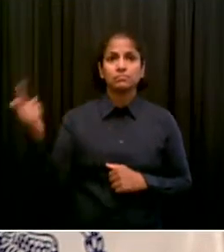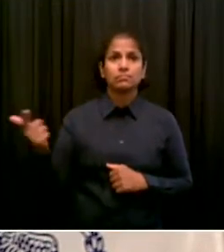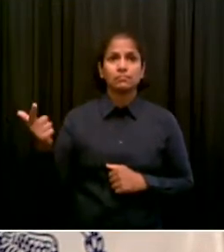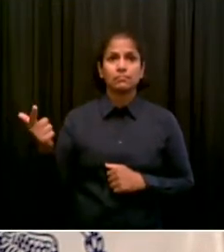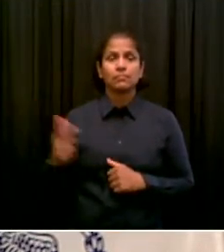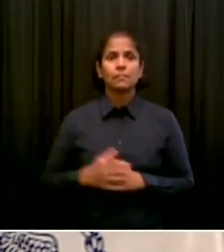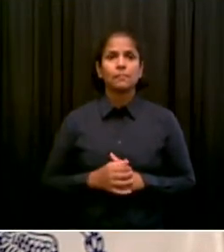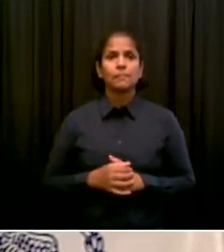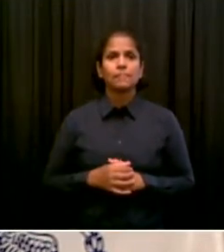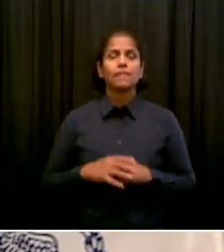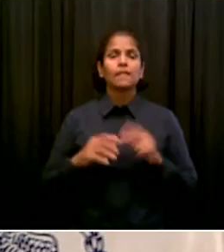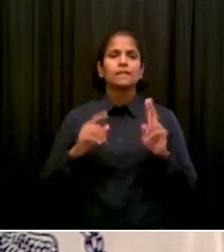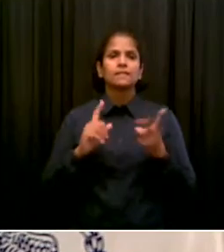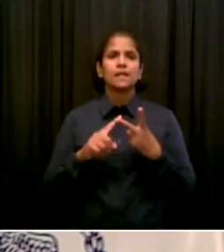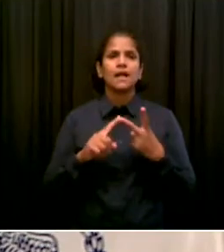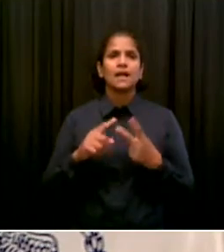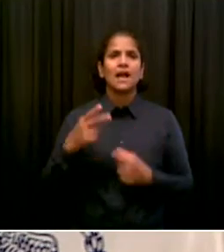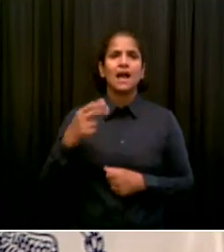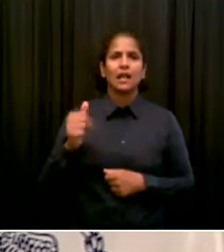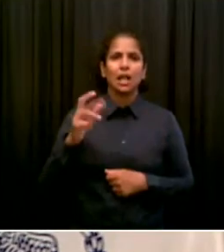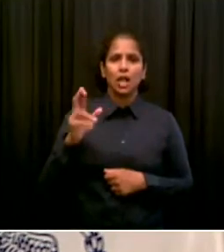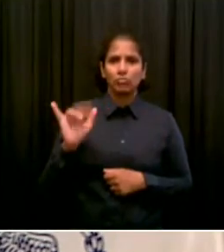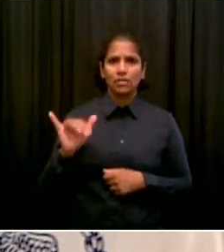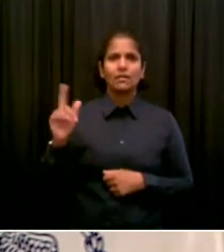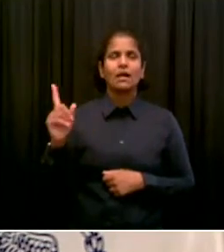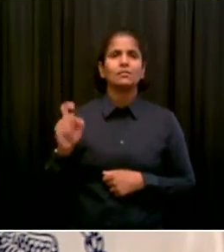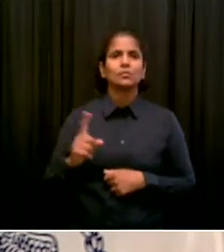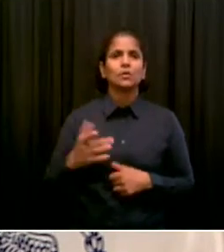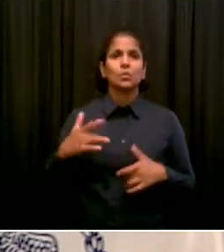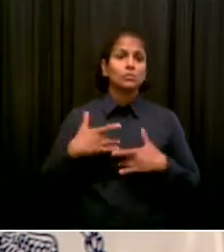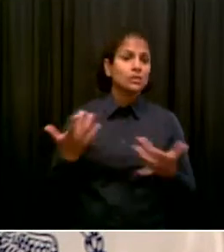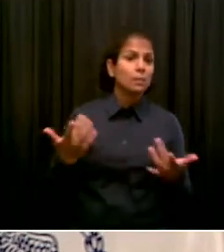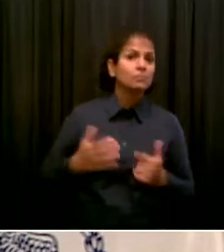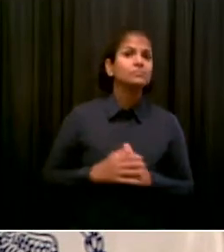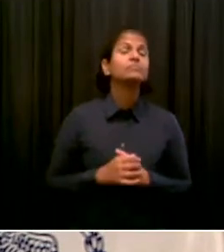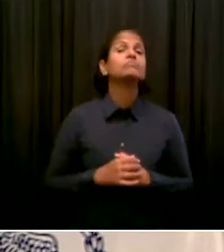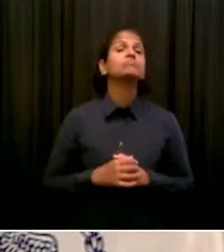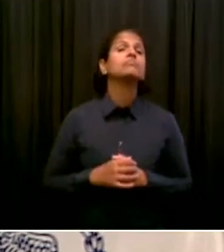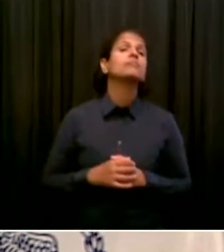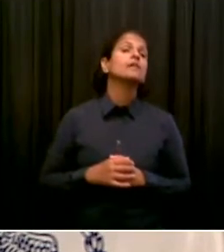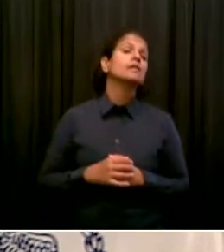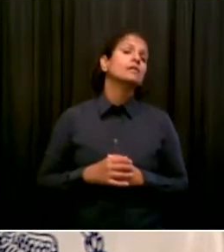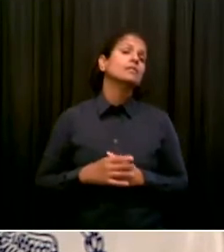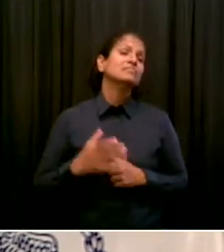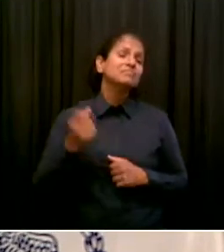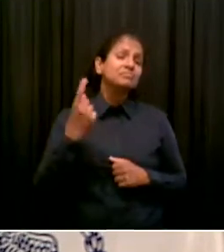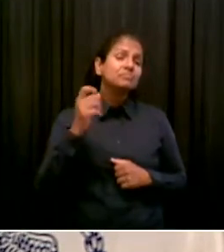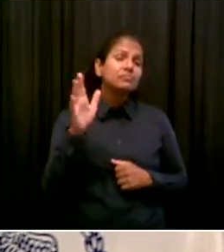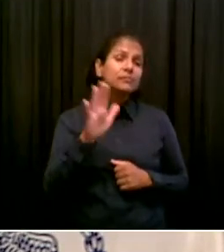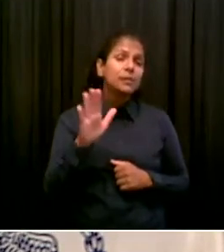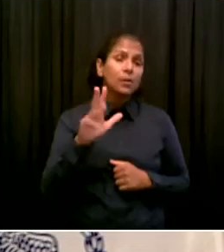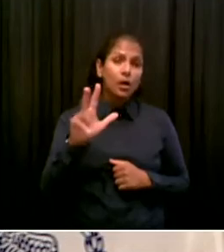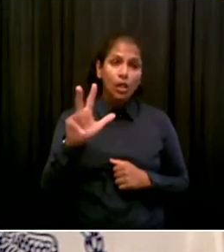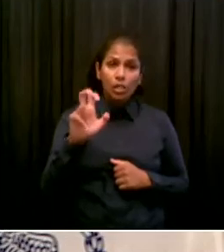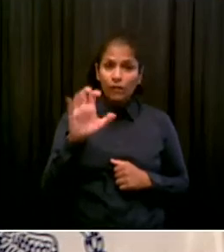YET, WE EXPECT TO HAVE THAT BY THE END OF THE DAY AND BE ABLE TO GIVE A MORE PRECISE NUMBER. FIRST DEPUTY MAYOR, DO YOU WANT TO ADD ANYTHING?